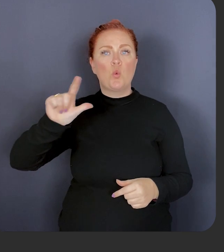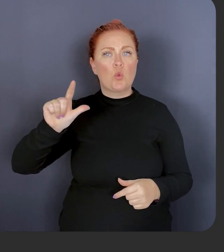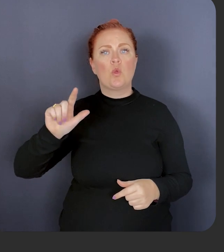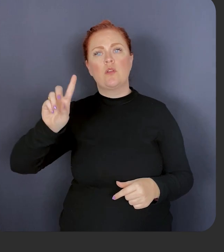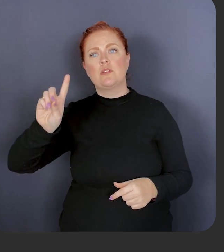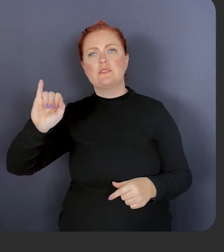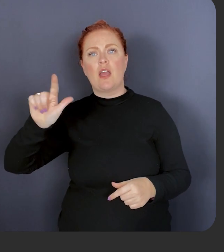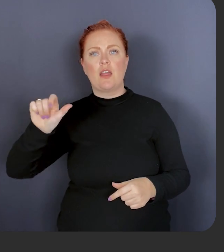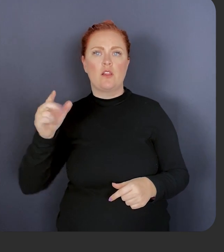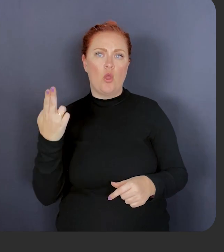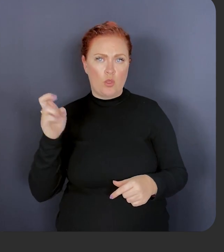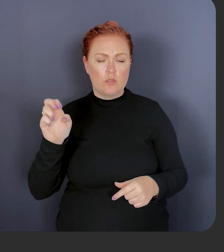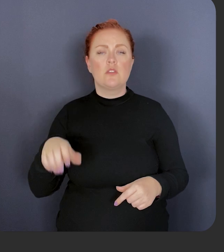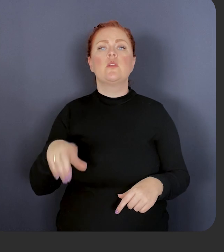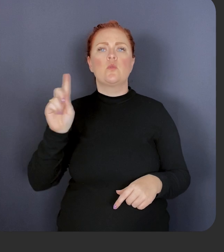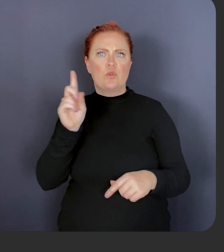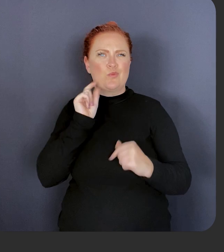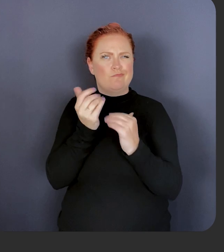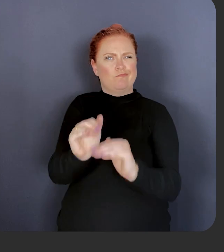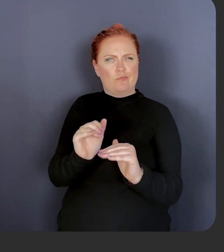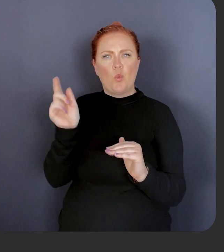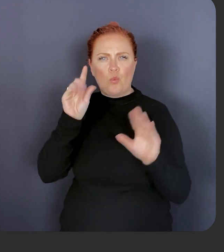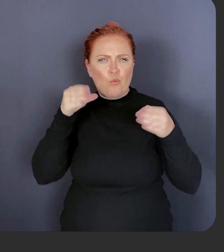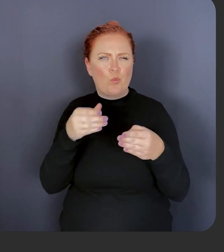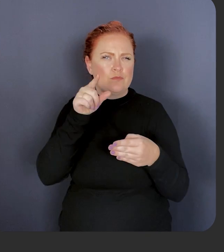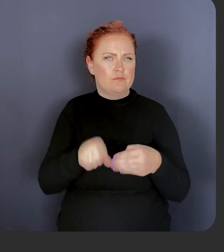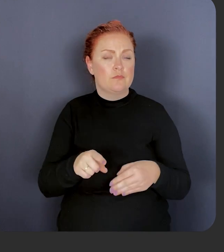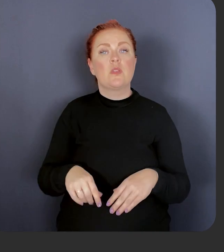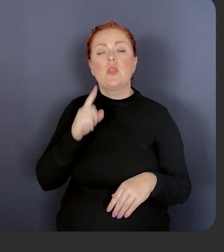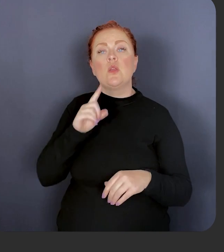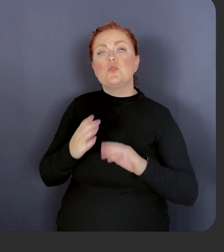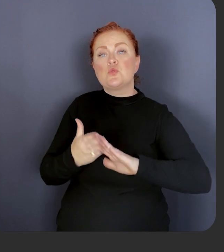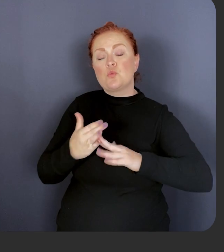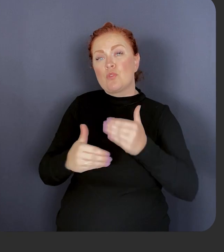where focus needs to be constrained. In order to do this, we're going to go to--